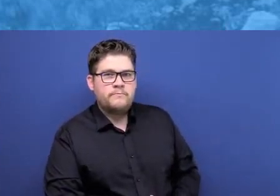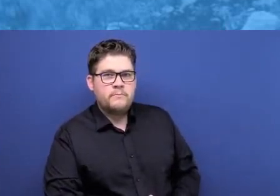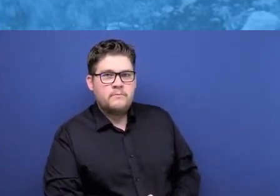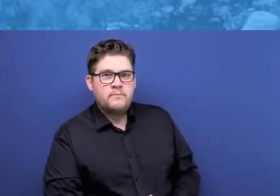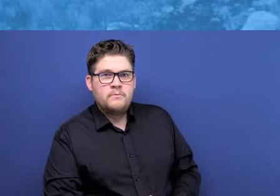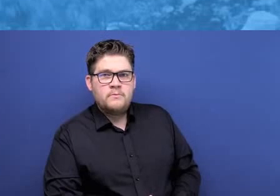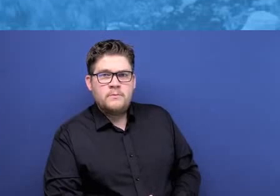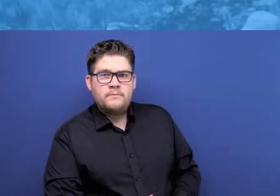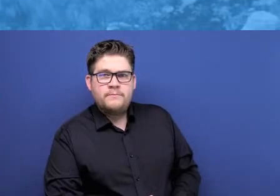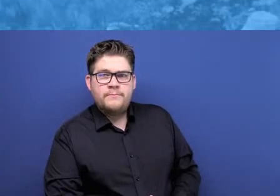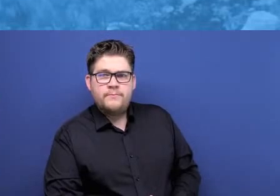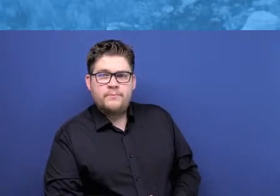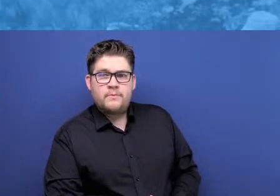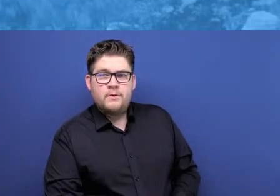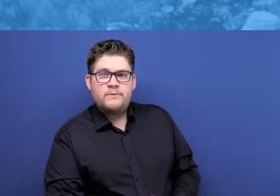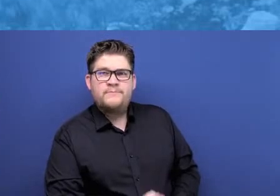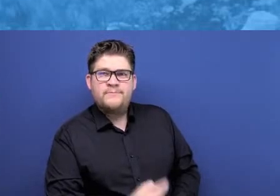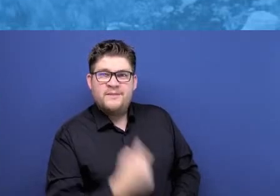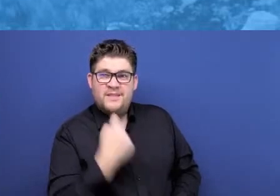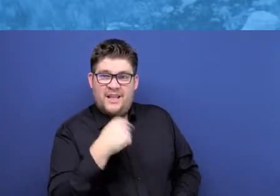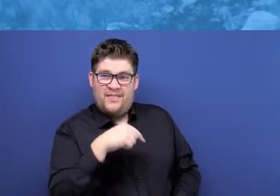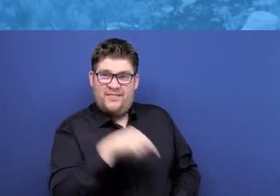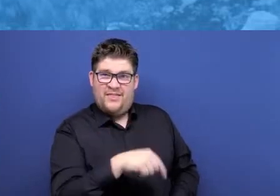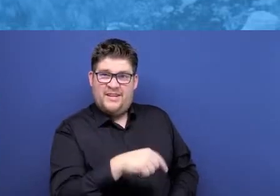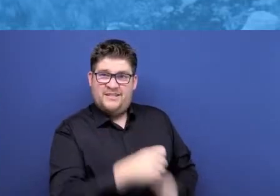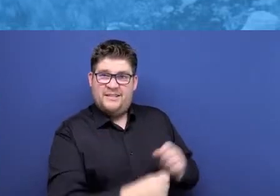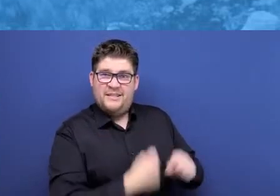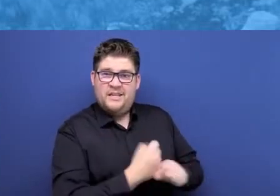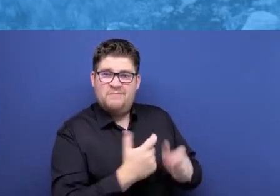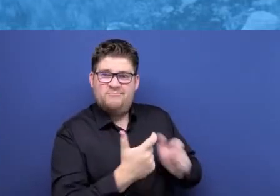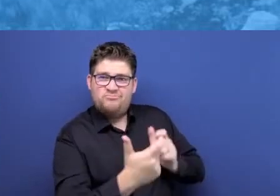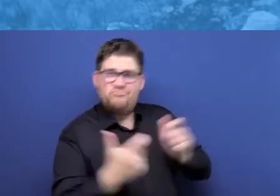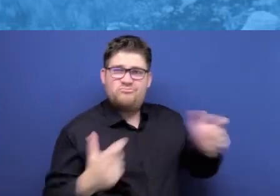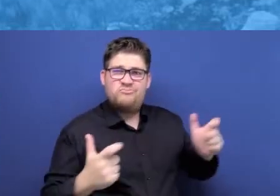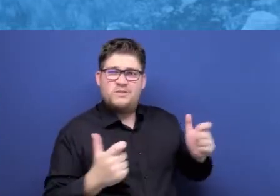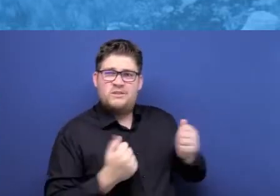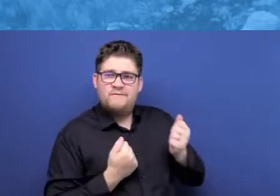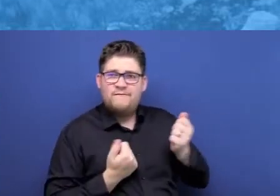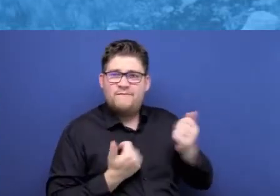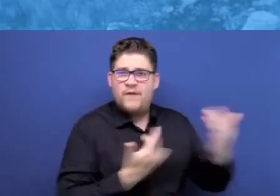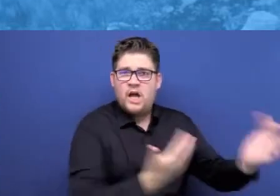compared to other numbers along the athlete through the season. So is it reasonable to assume